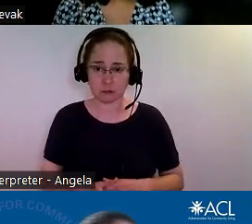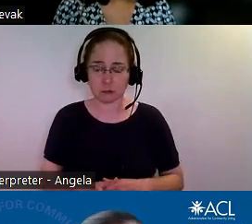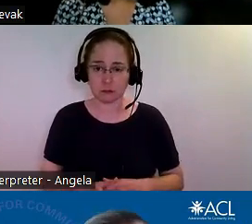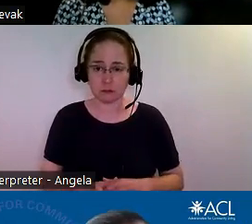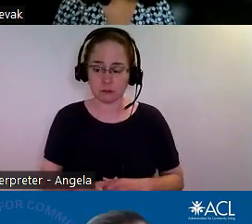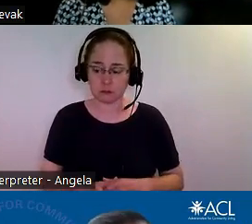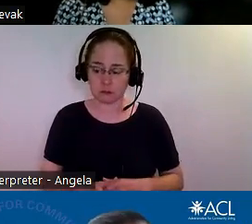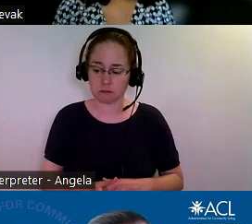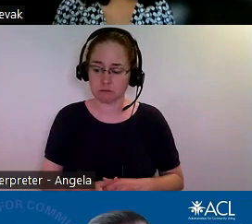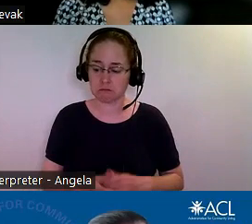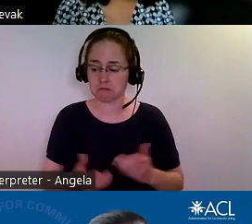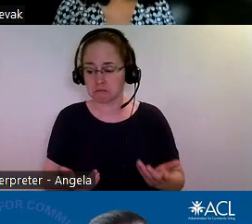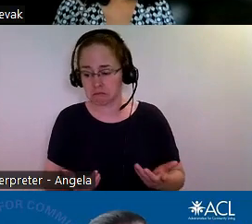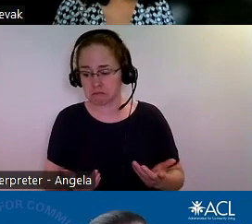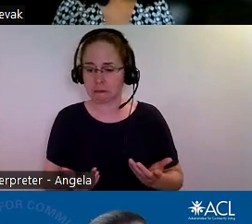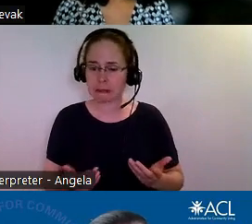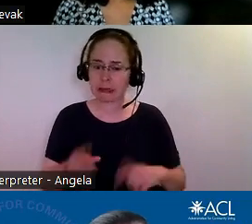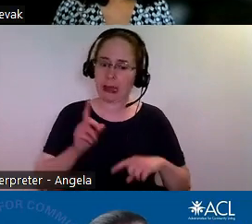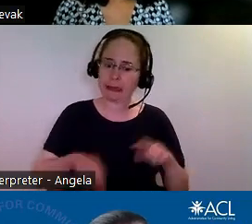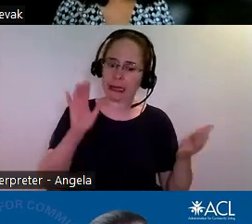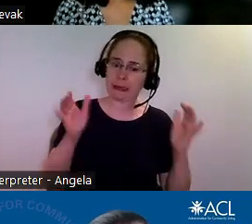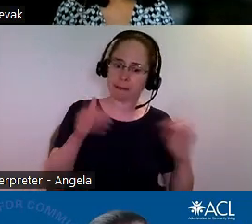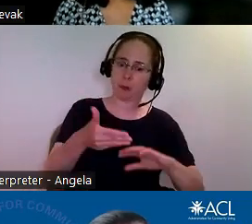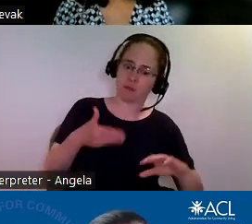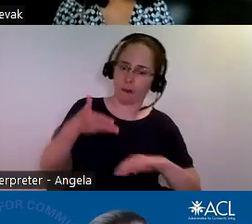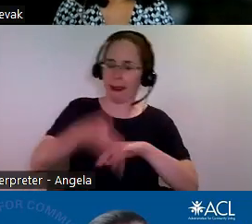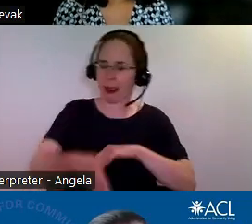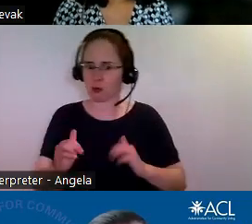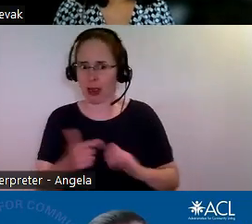(Purvi Sevak) I can't really speak to before and after and how they felt because we haven't